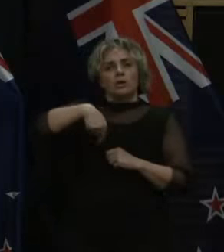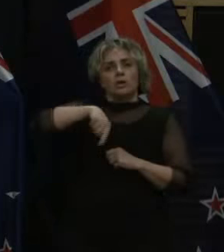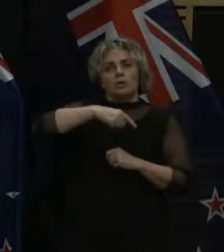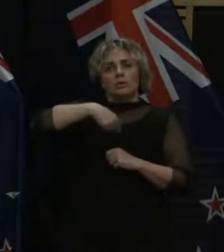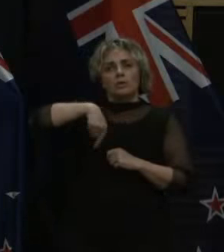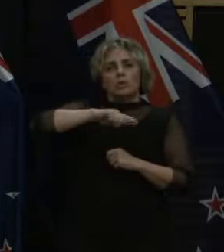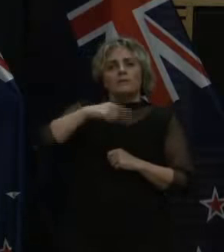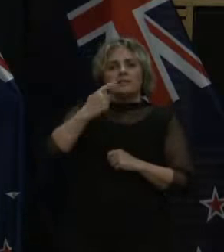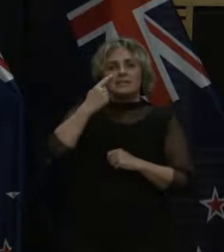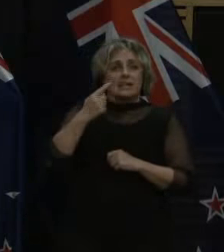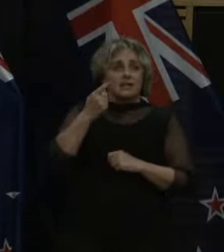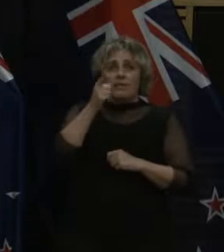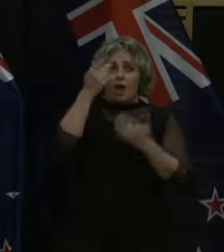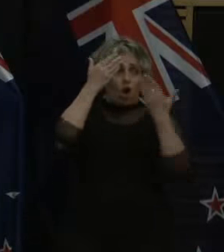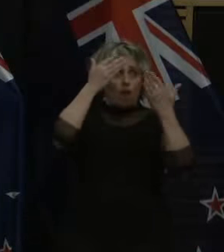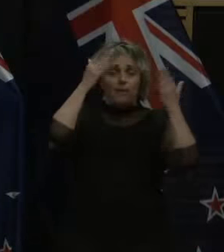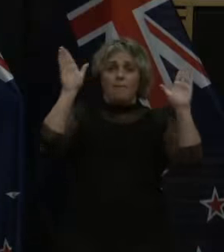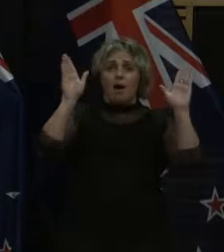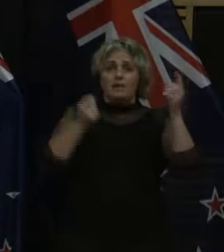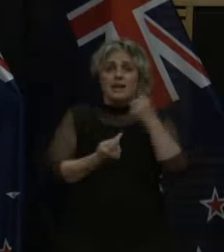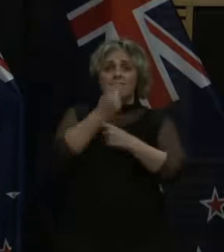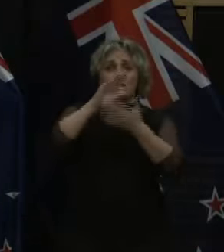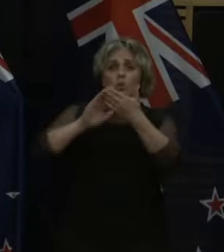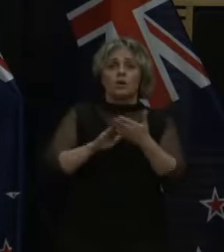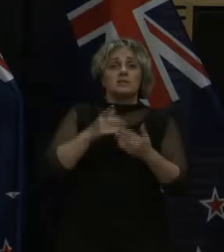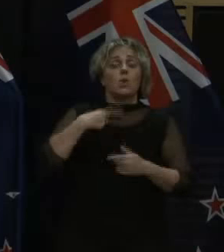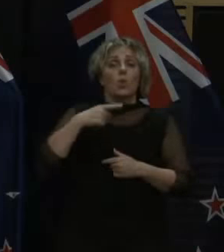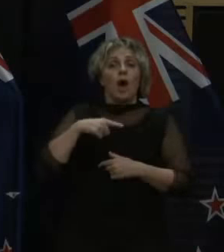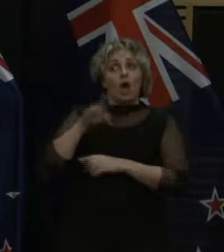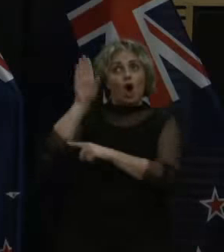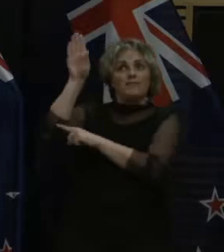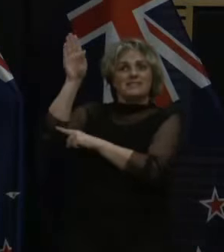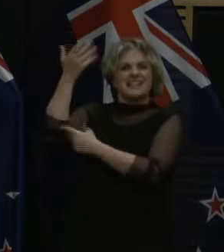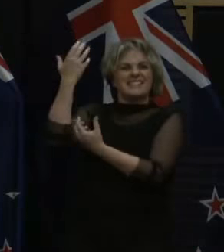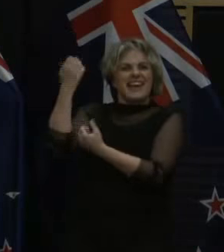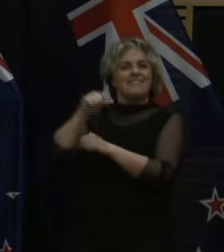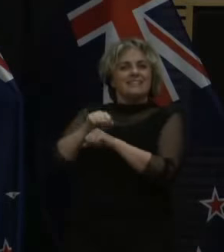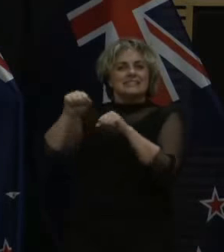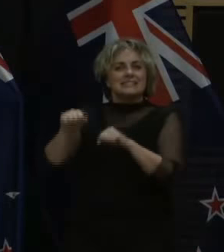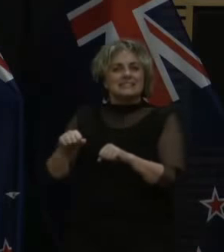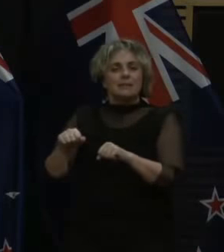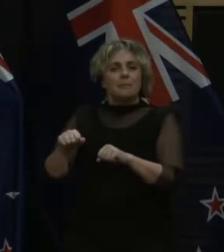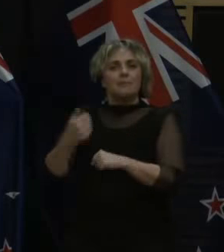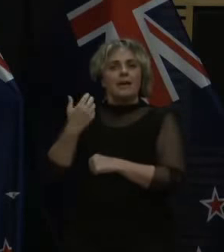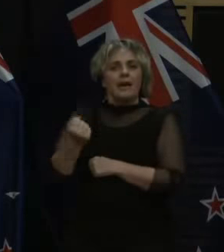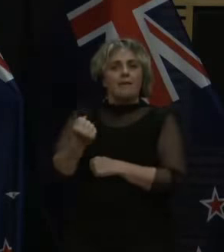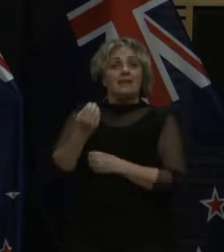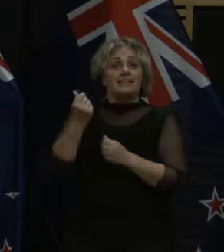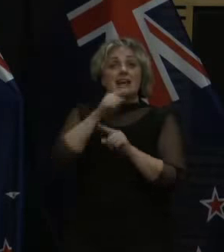One of the reasons I think we